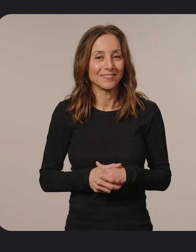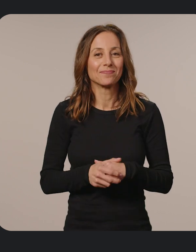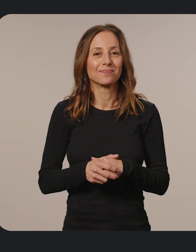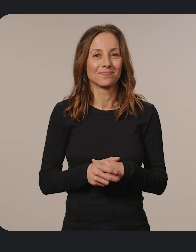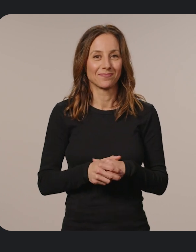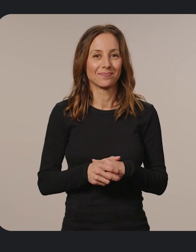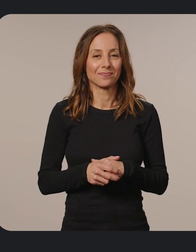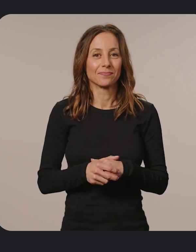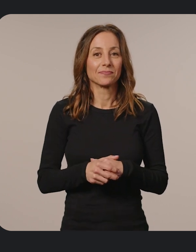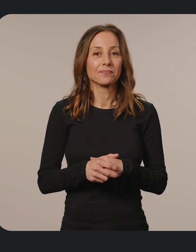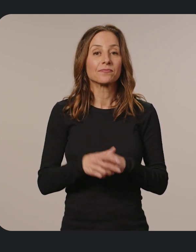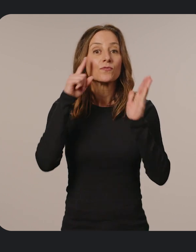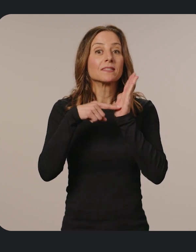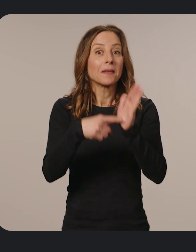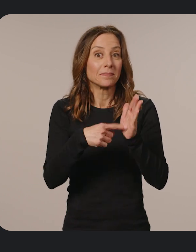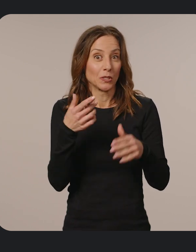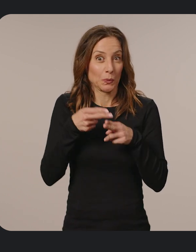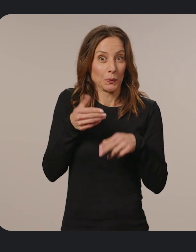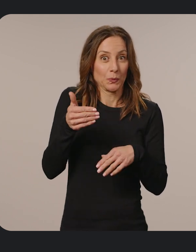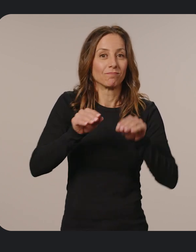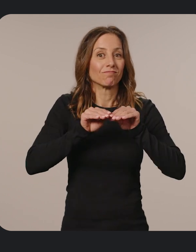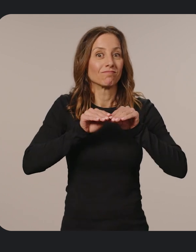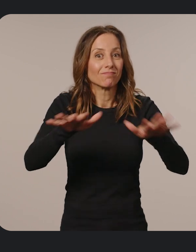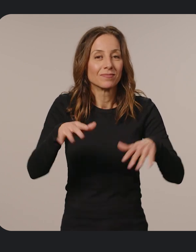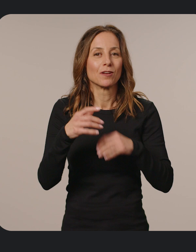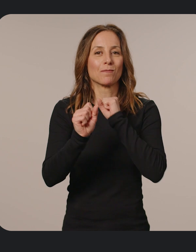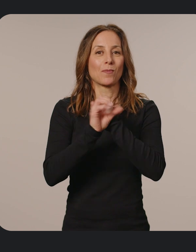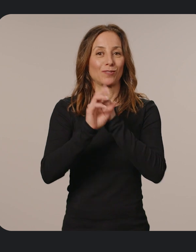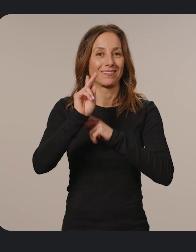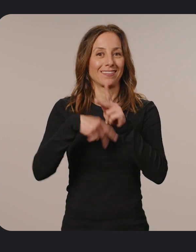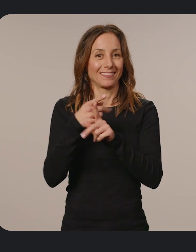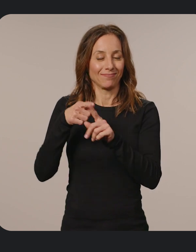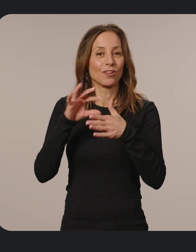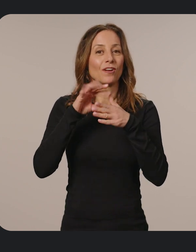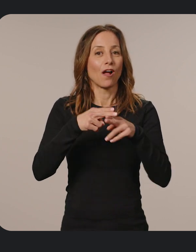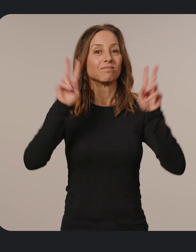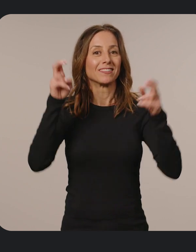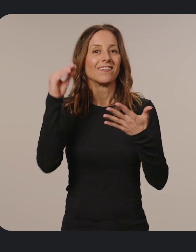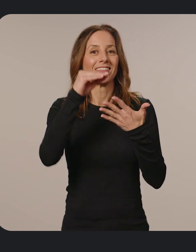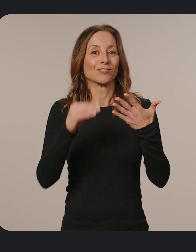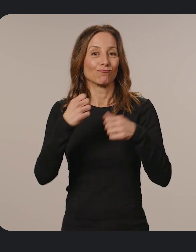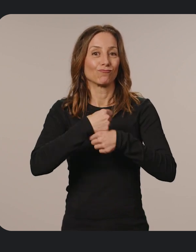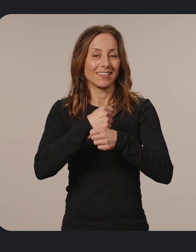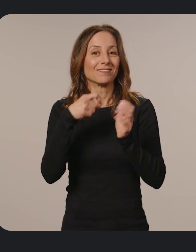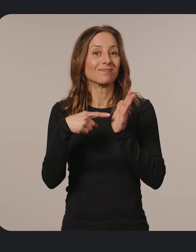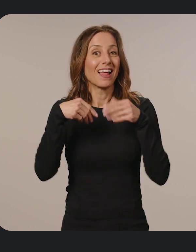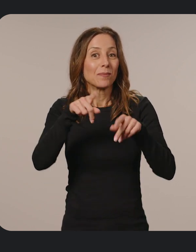revenue from your audiences. For example, rolling out soon is a new type of promotional content called featured products that